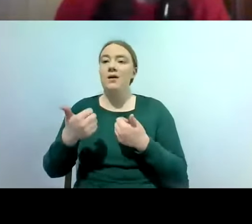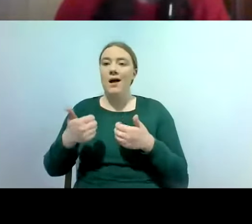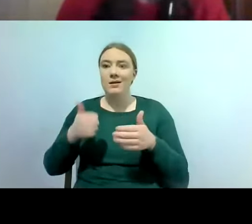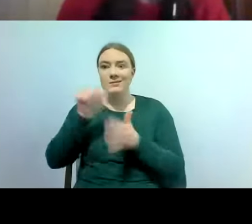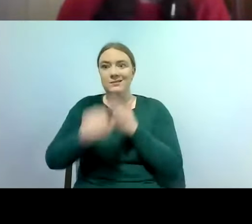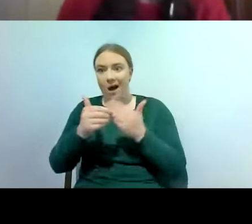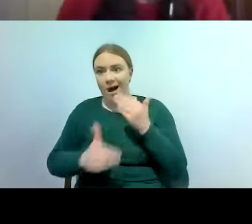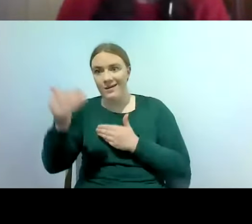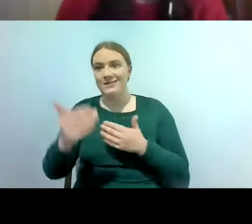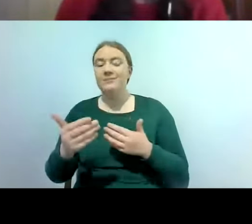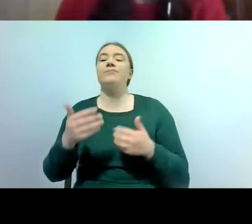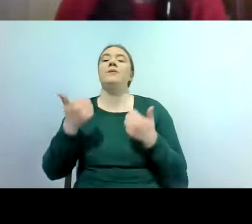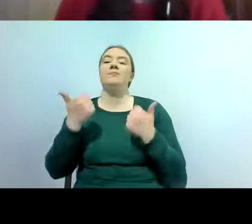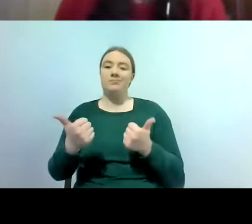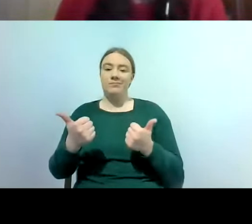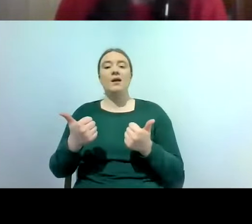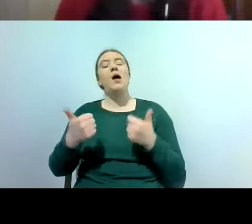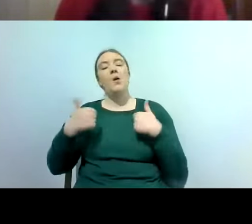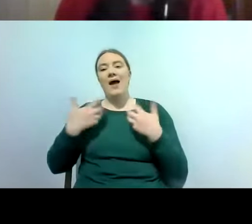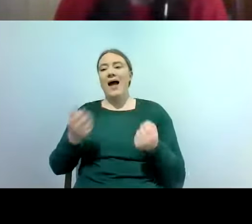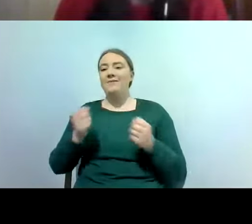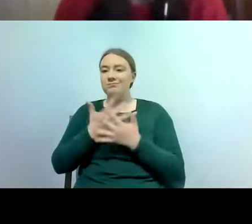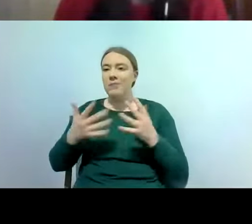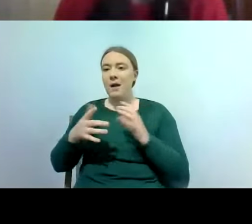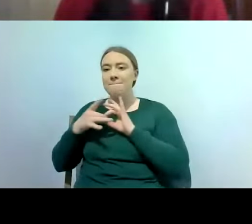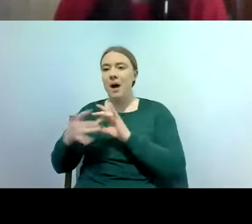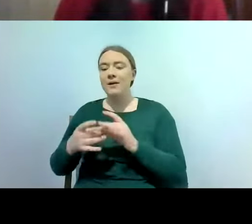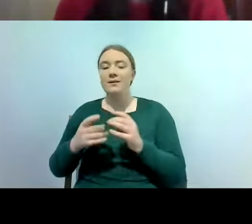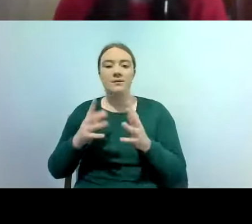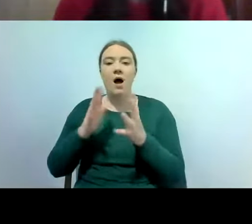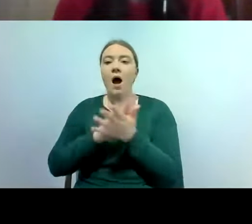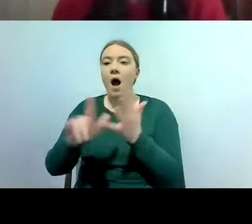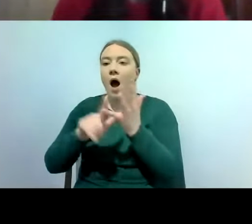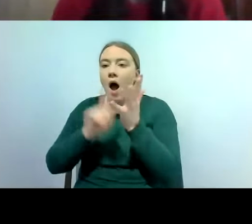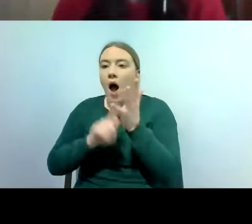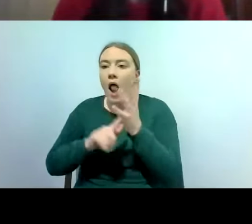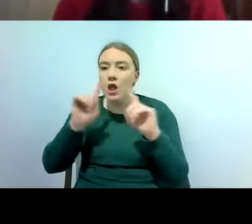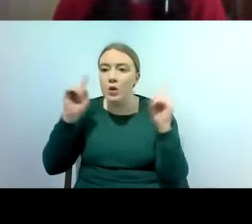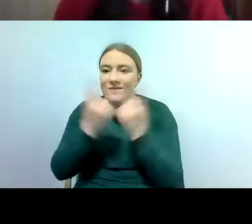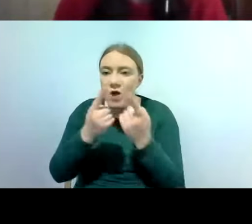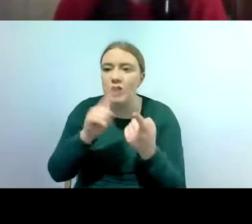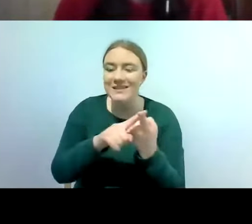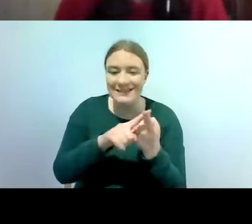has been done with a range of partners including um whole university and that's one of the anglers